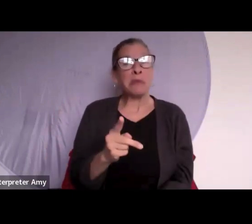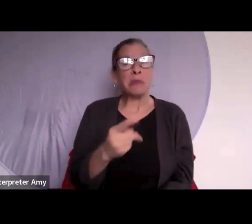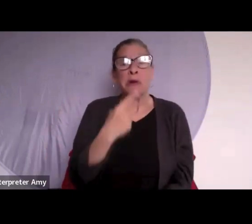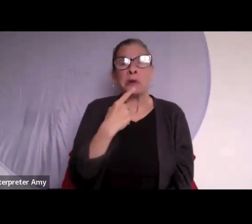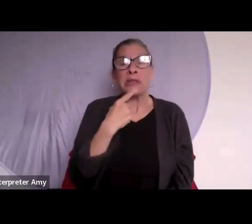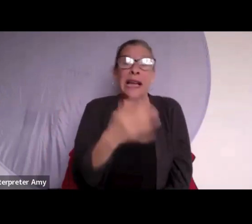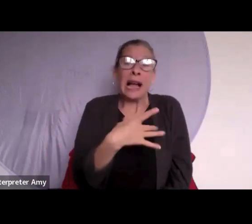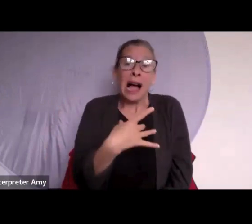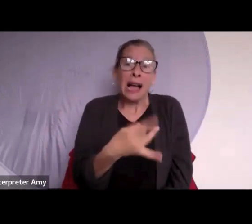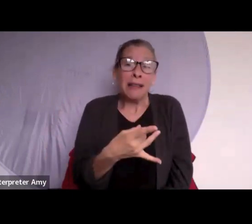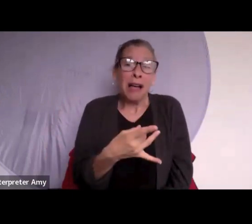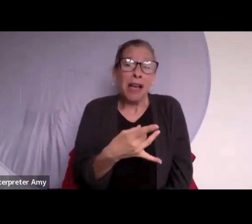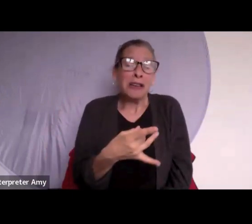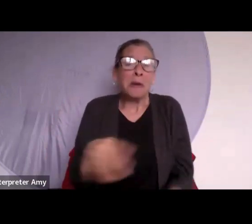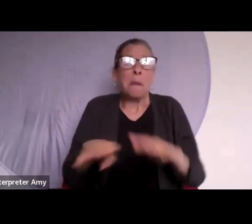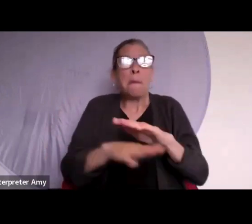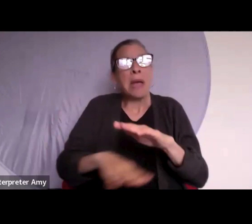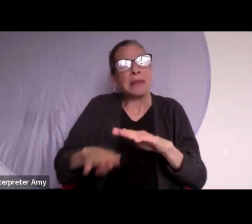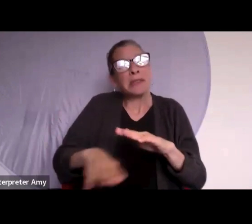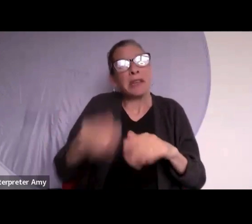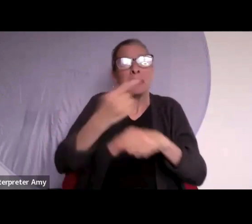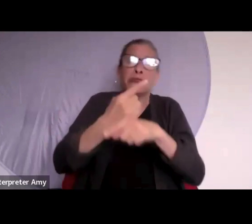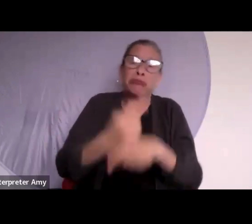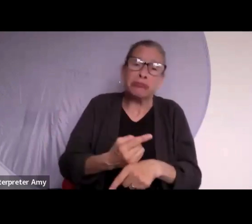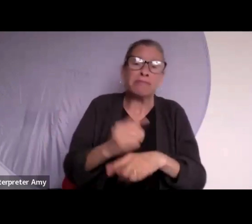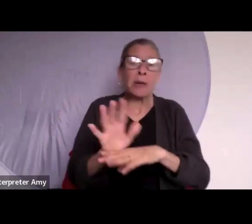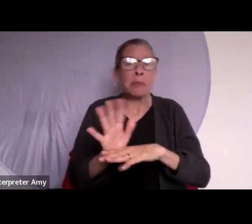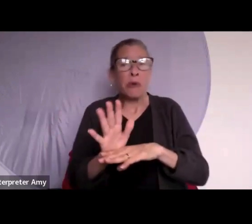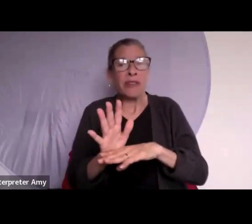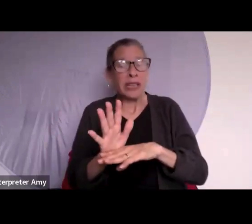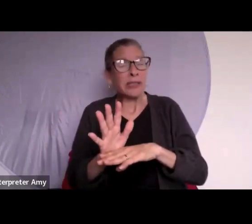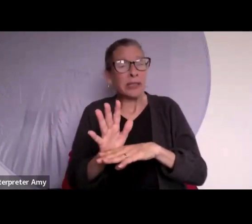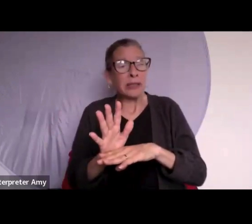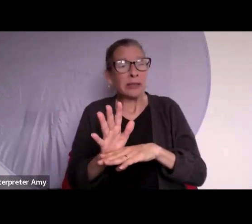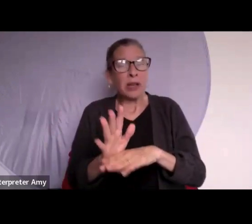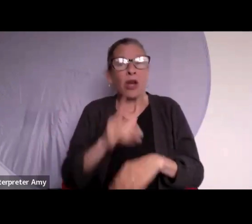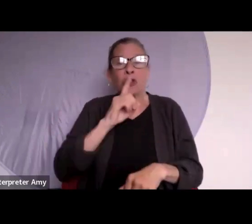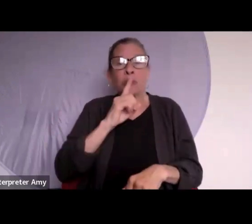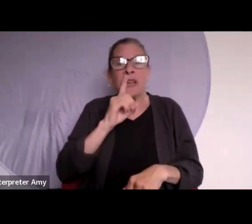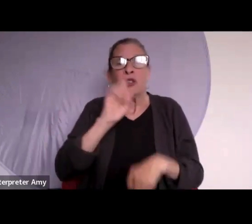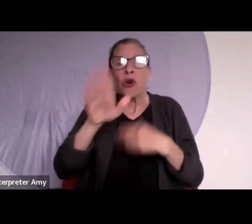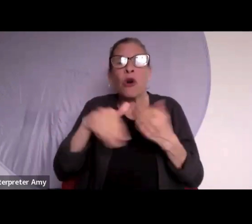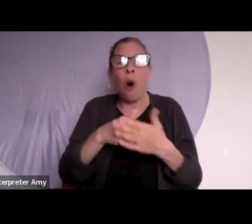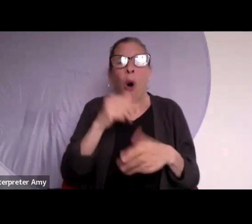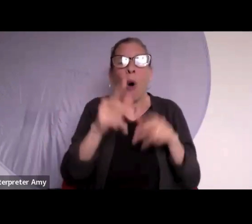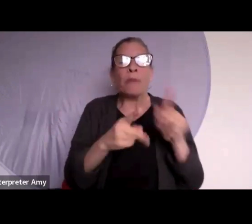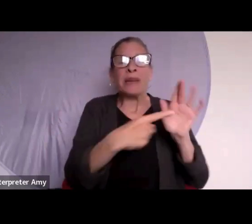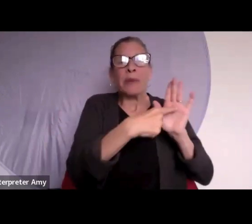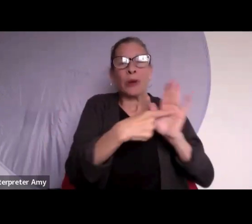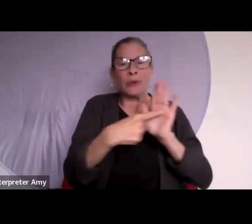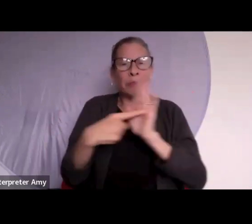in the most basic way, and let's start to stick and to make sure we have a voice for everyone. And then we also play a little